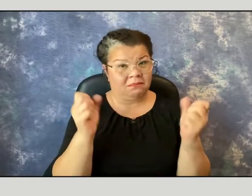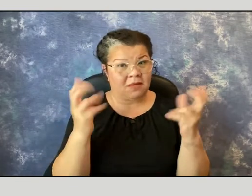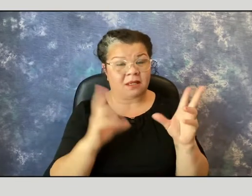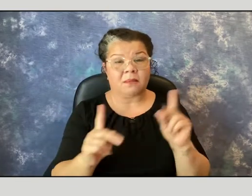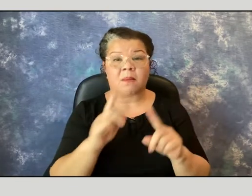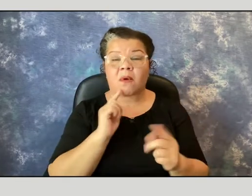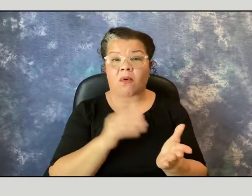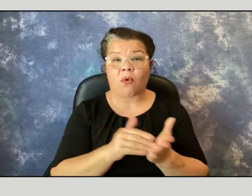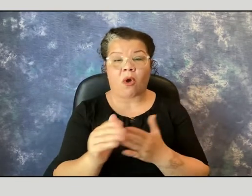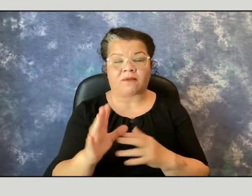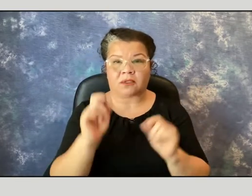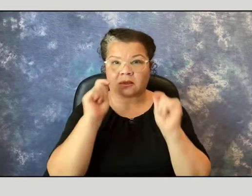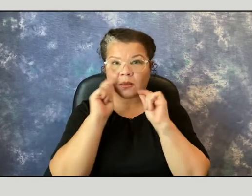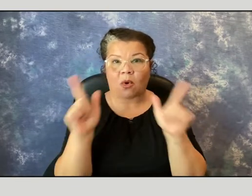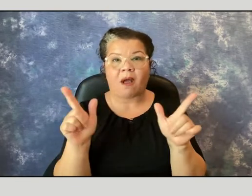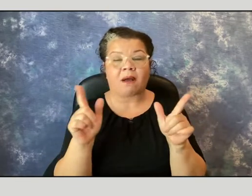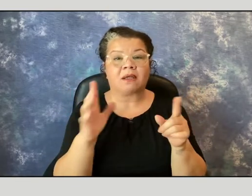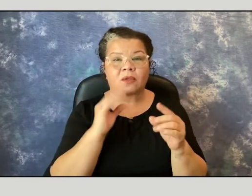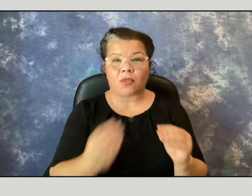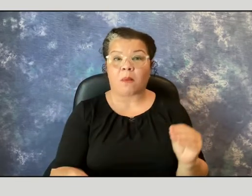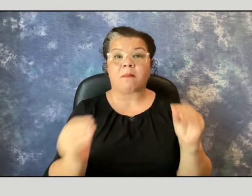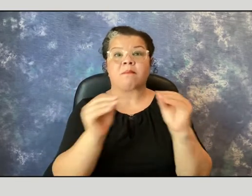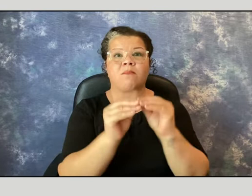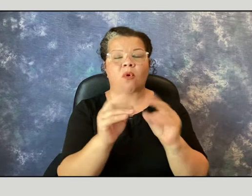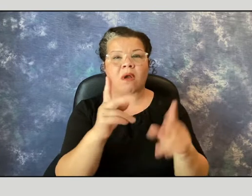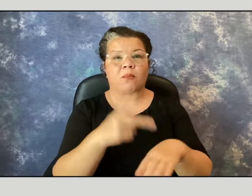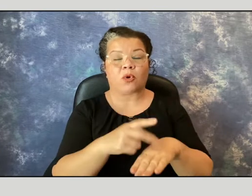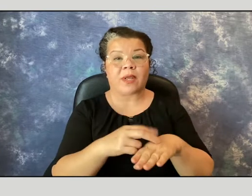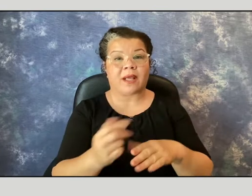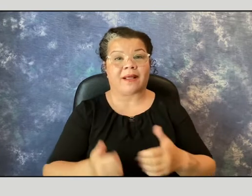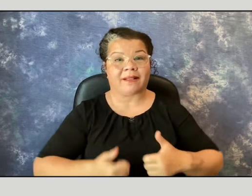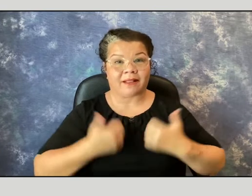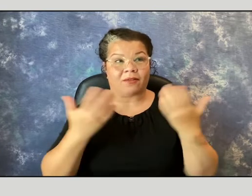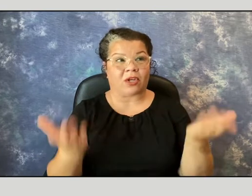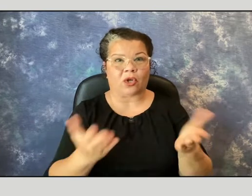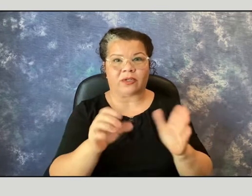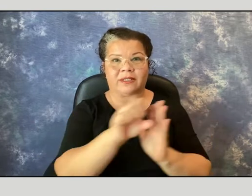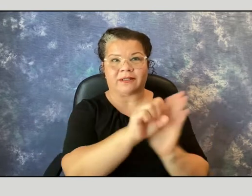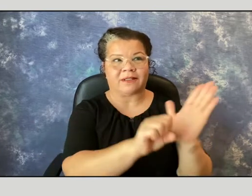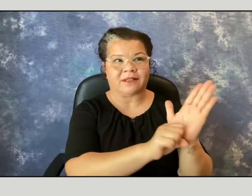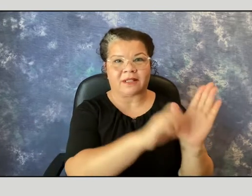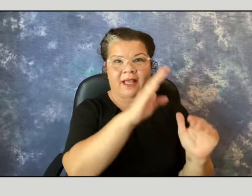that there are more Puerto Ricans living in the continental US than in Puerto Rico.